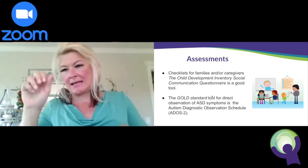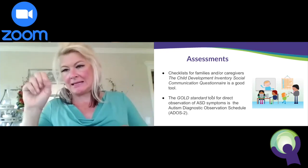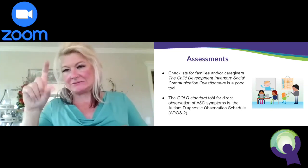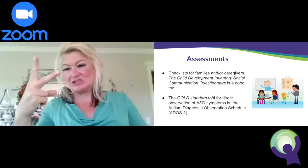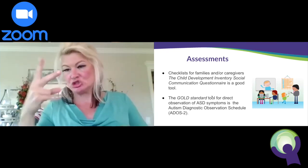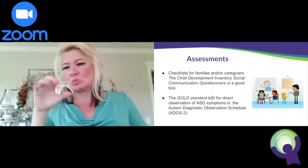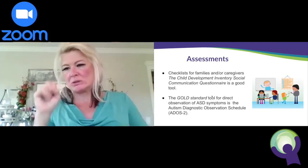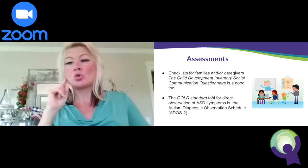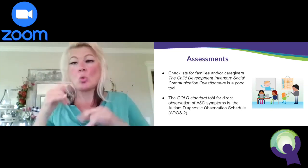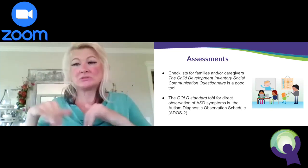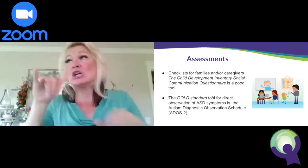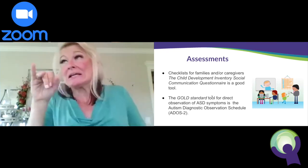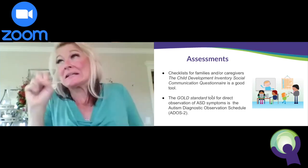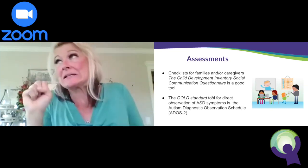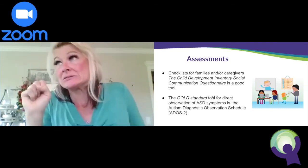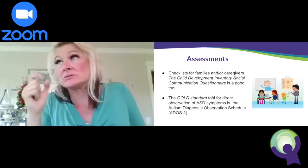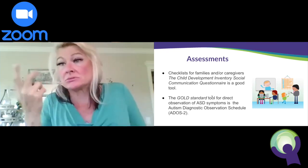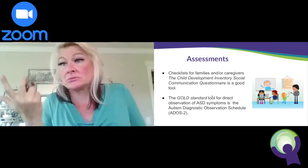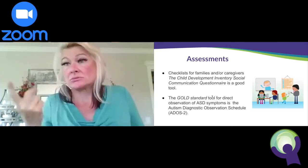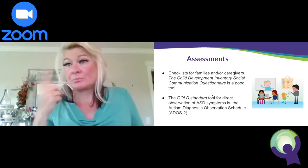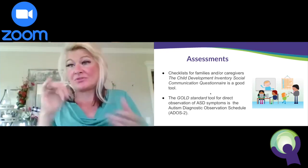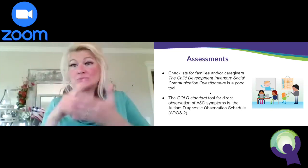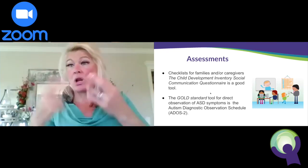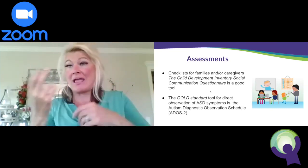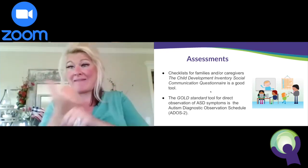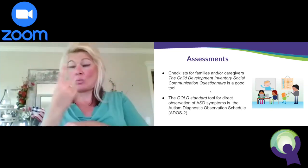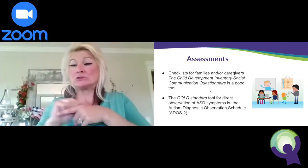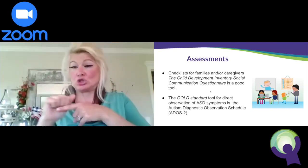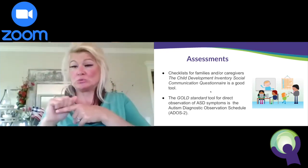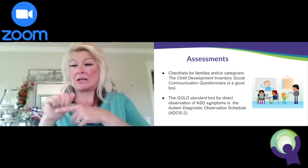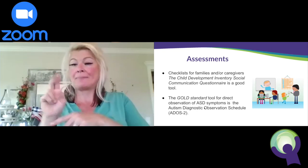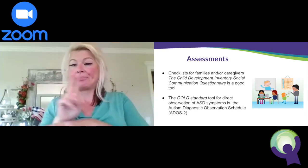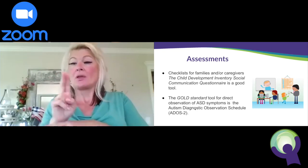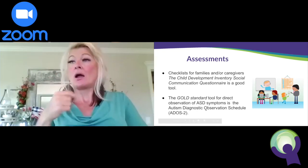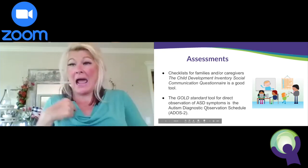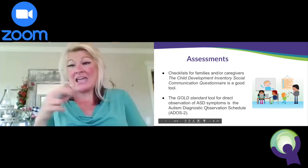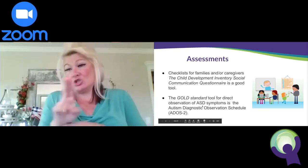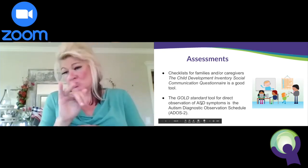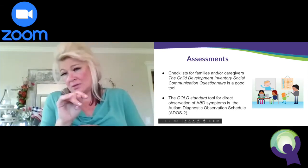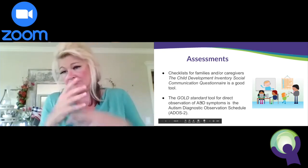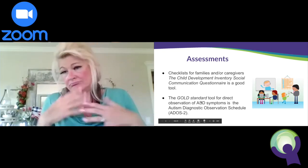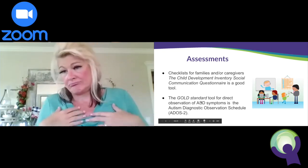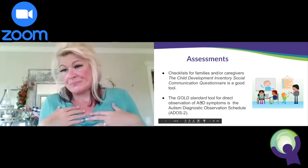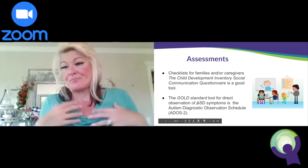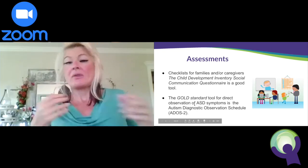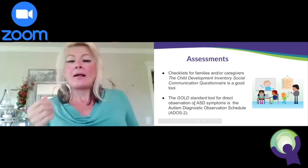looking at the parents and really communicating that with the parents and looking at the different tools the